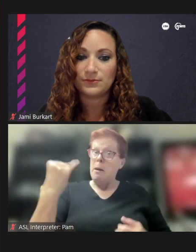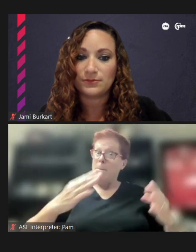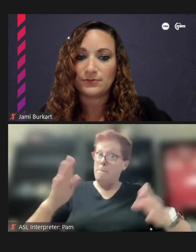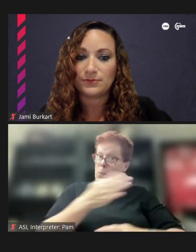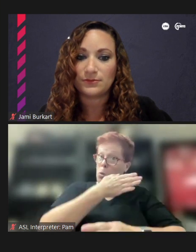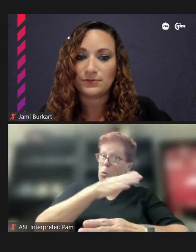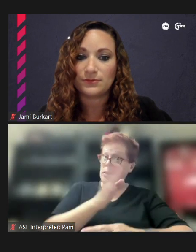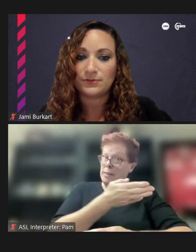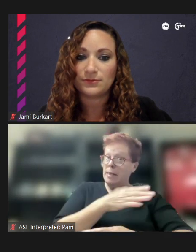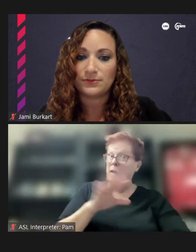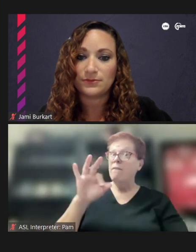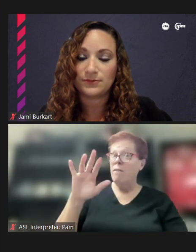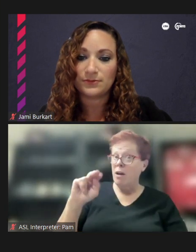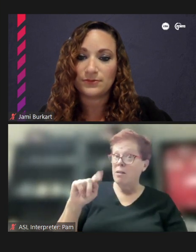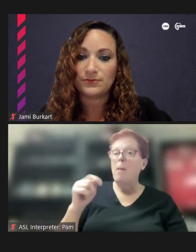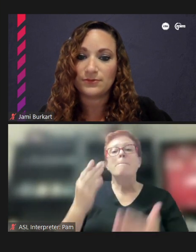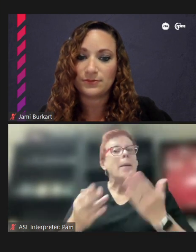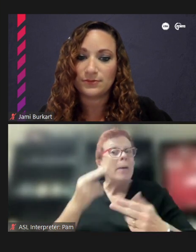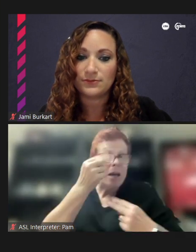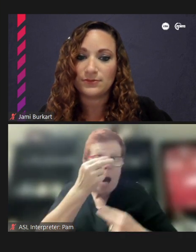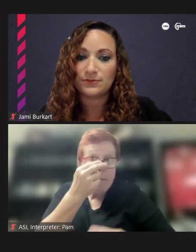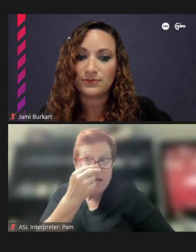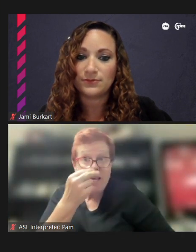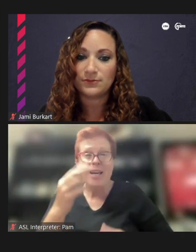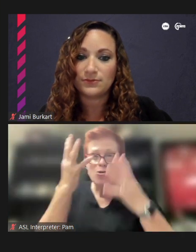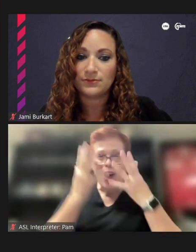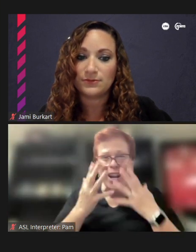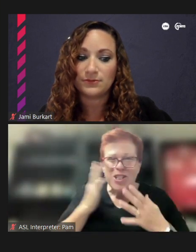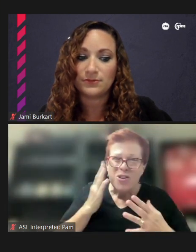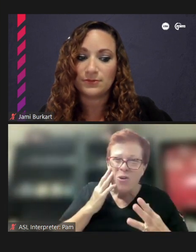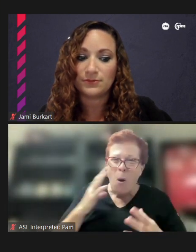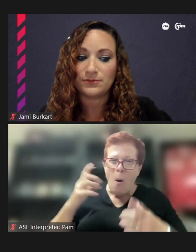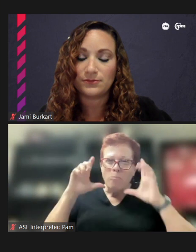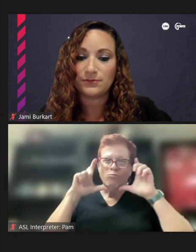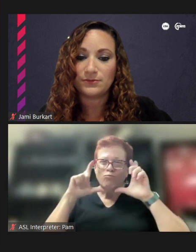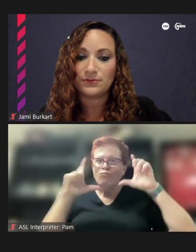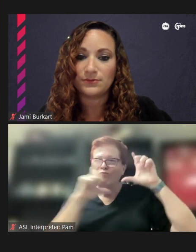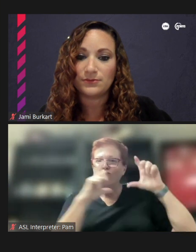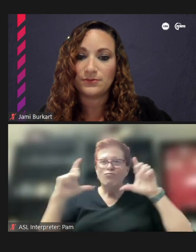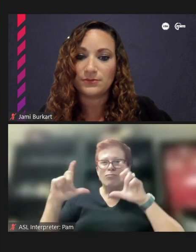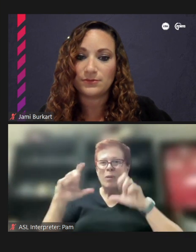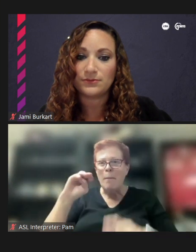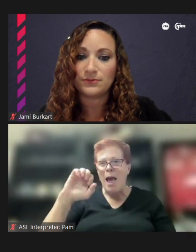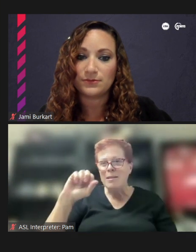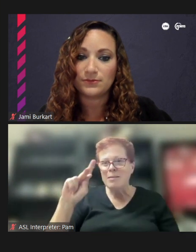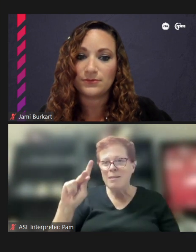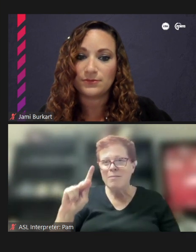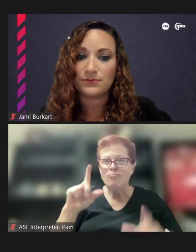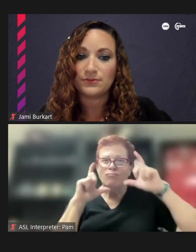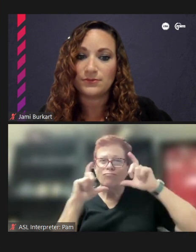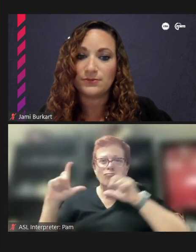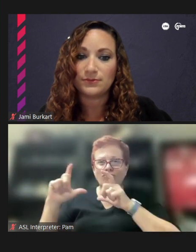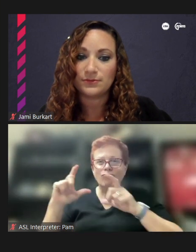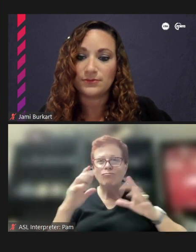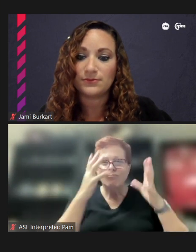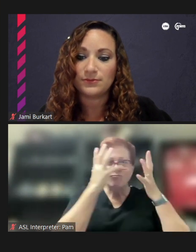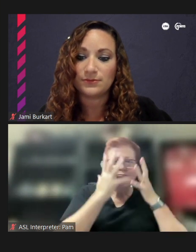but maybe comedy and tragedy. The arts faces could be incorporated too.